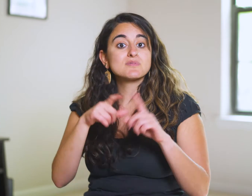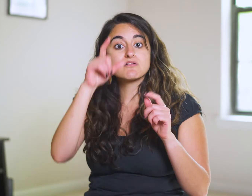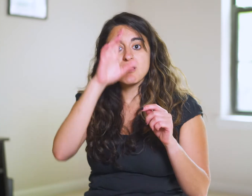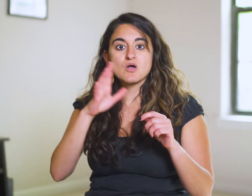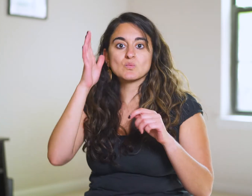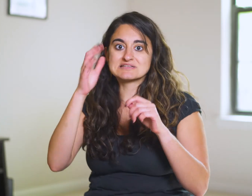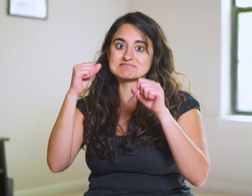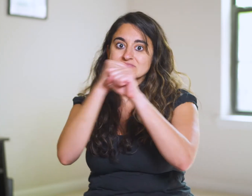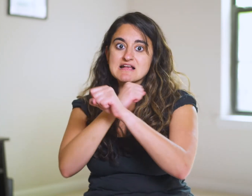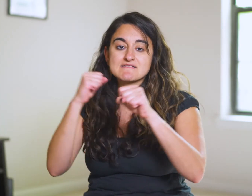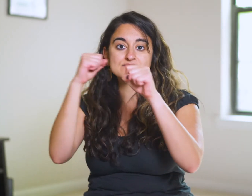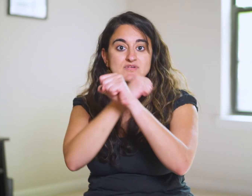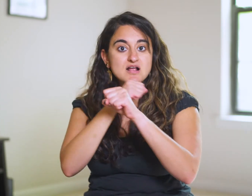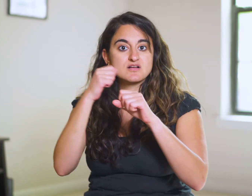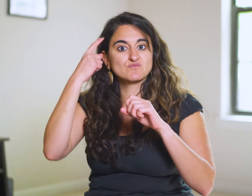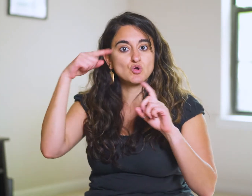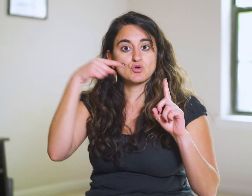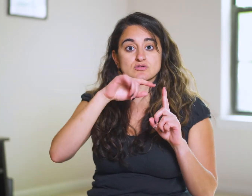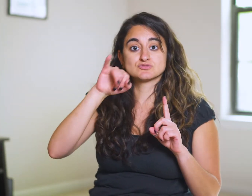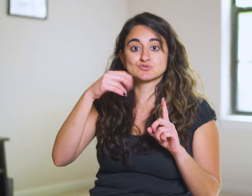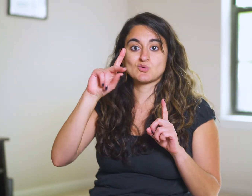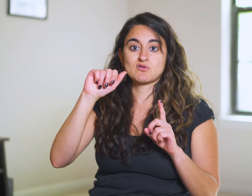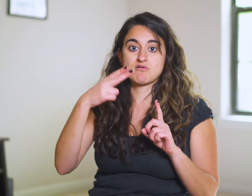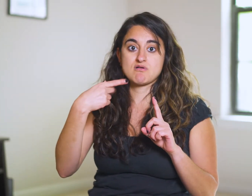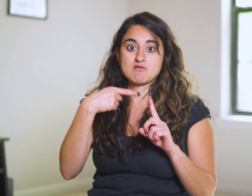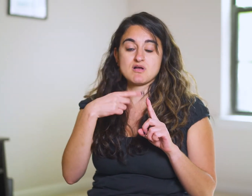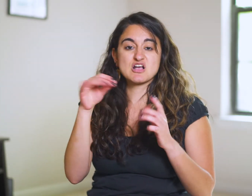but God will fight on Judah’s behalf